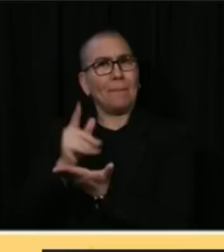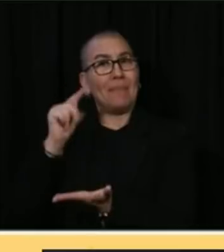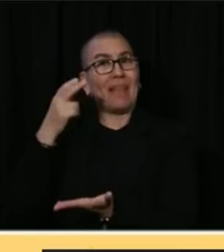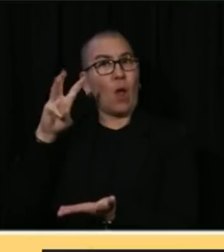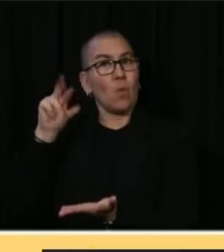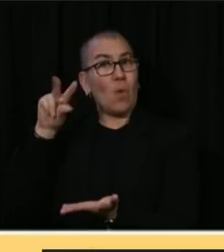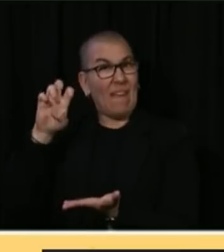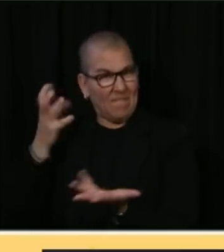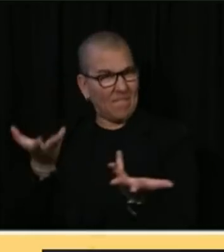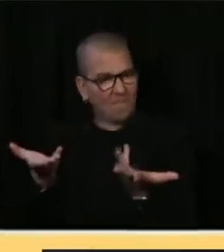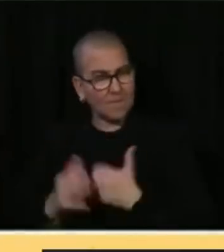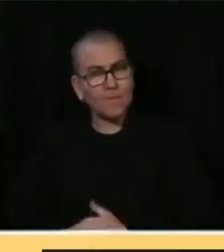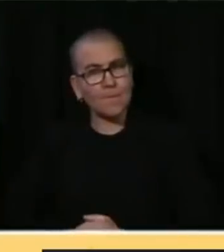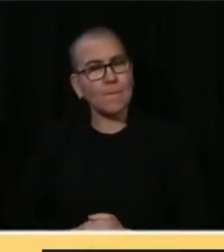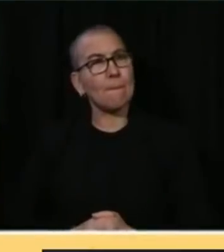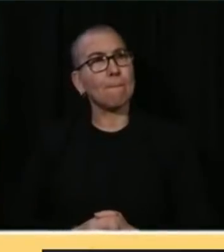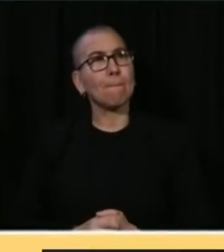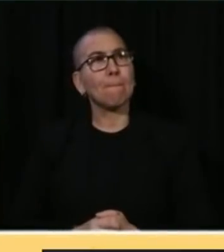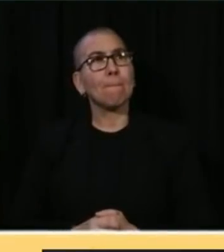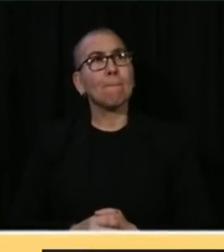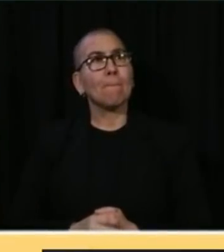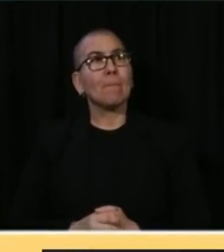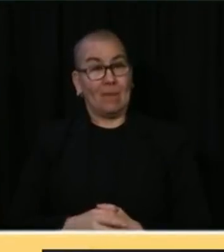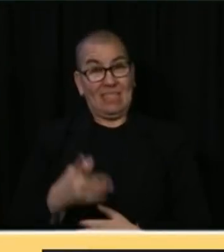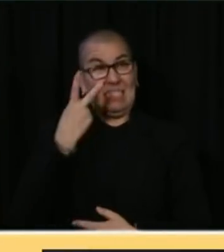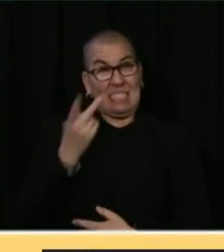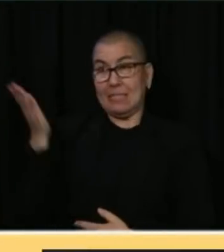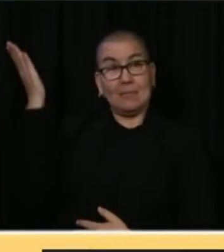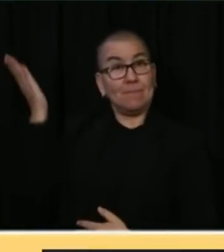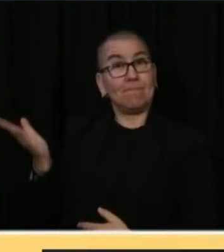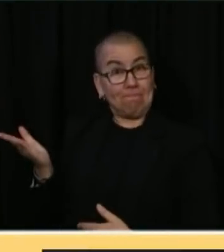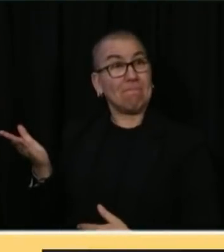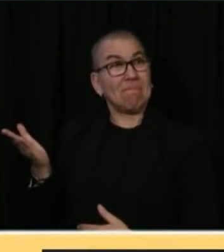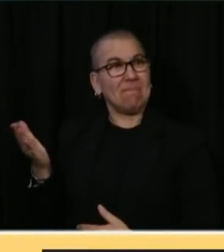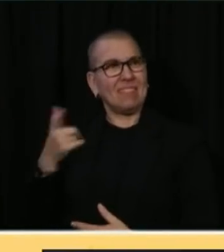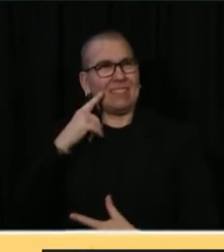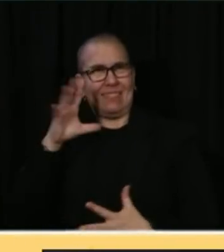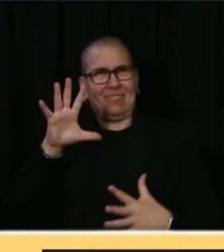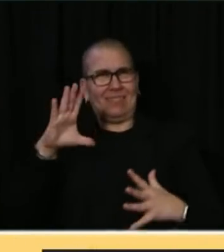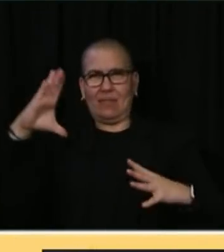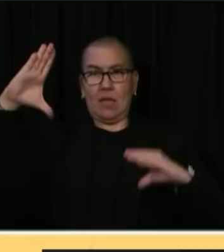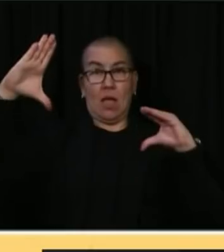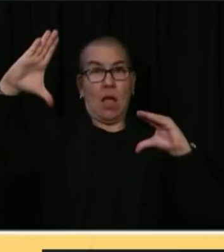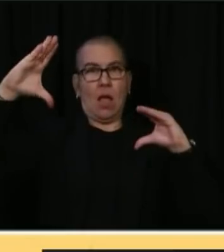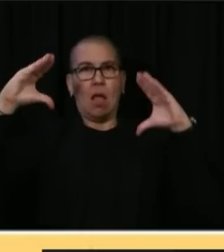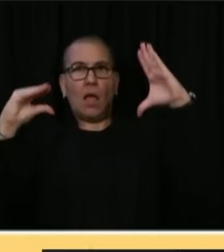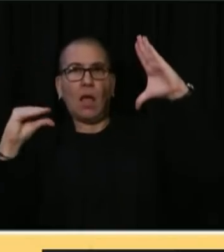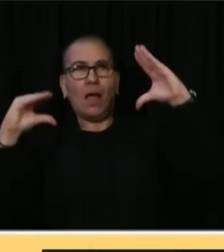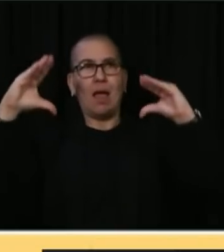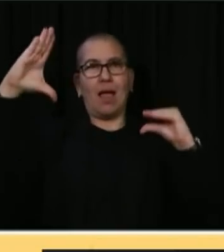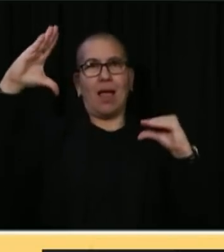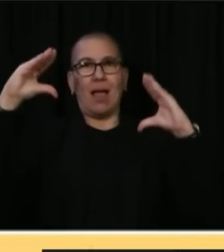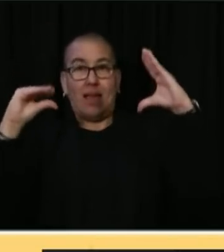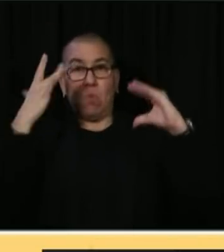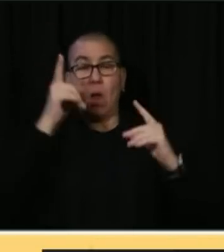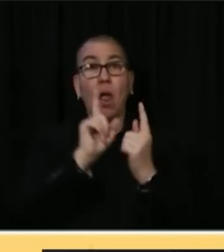YOU NEED TO HELP MINNESOTA AND I'M ASKING YOU TO GIVE US A